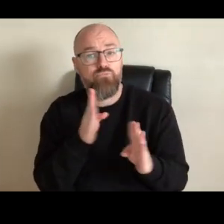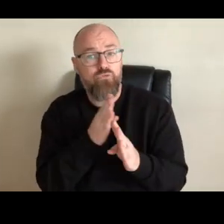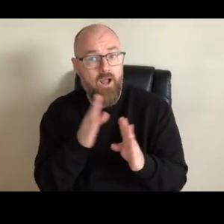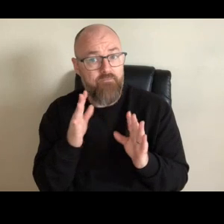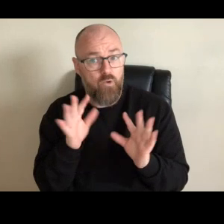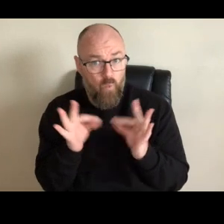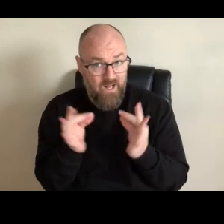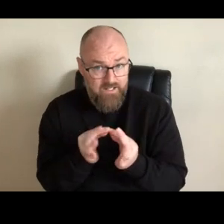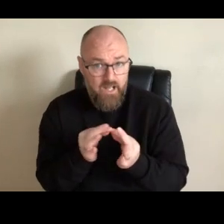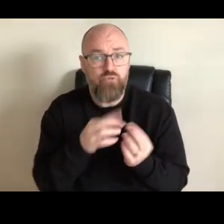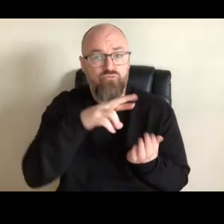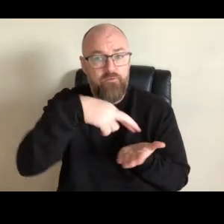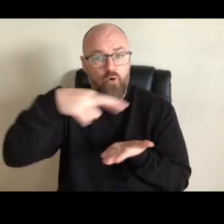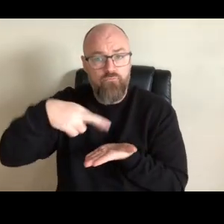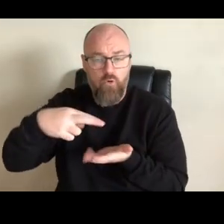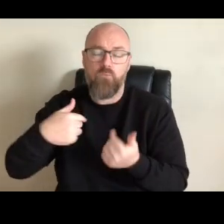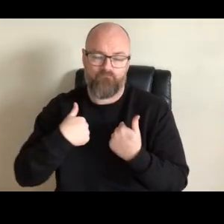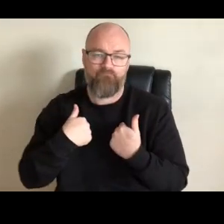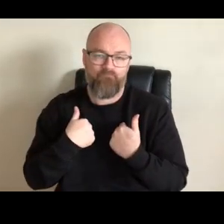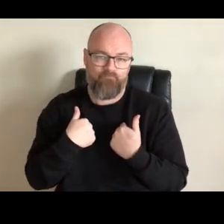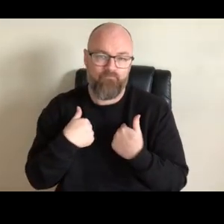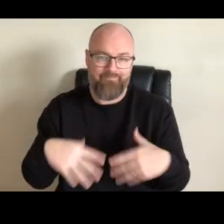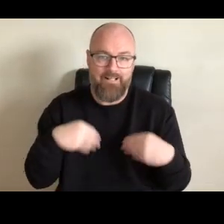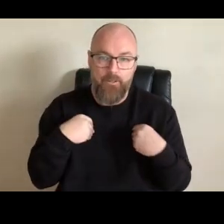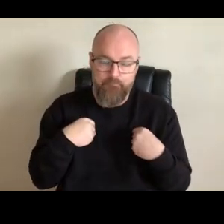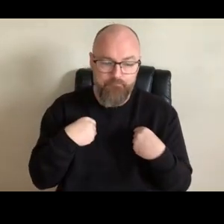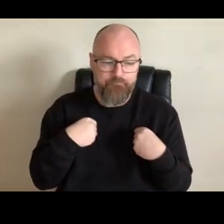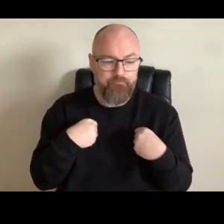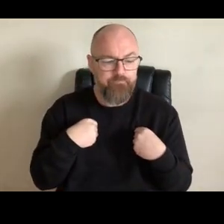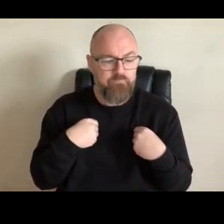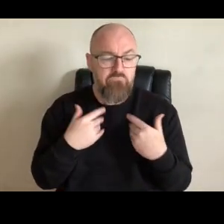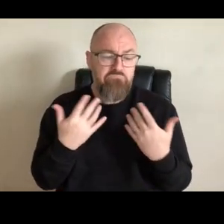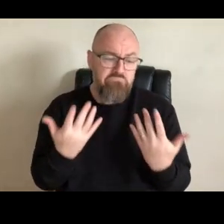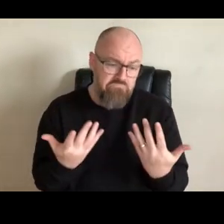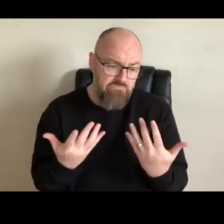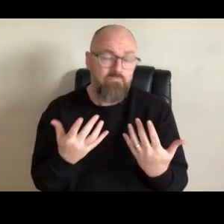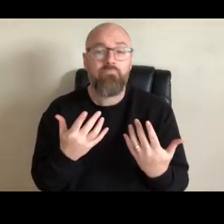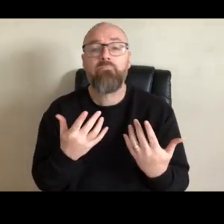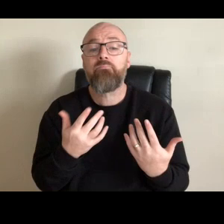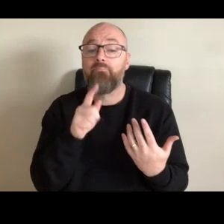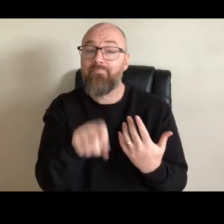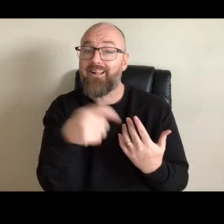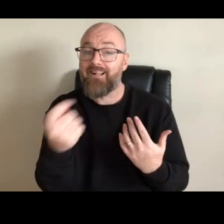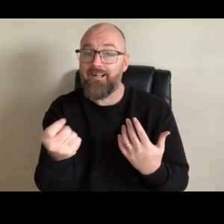just for some more information about our services but the next slide can I can I give a shout out to